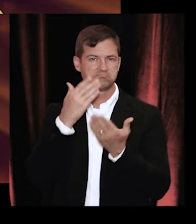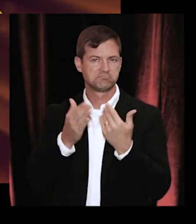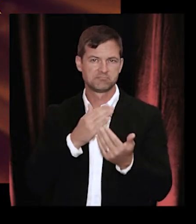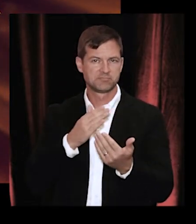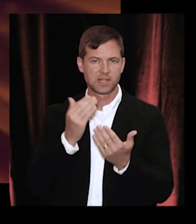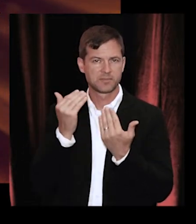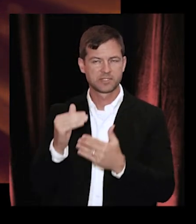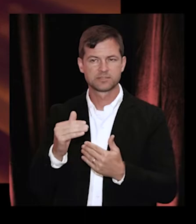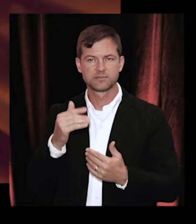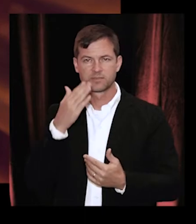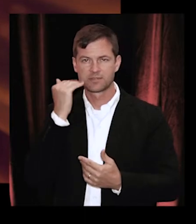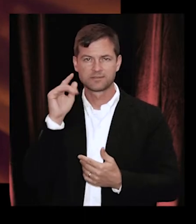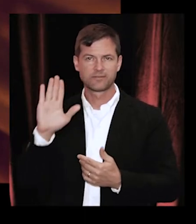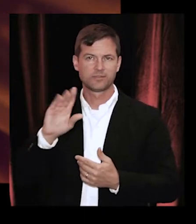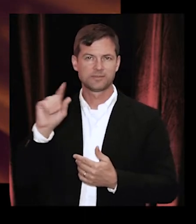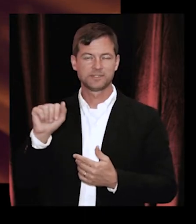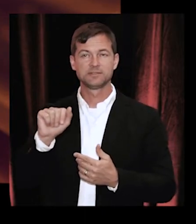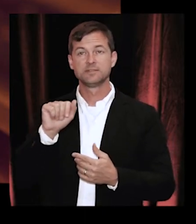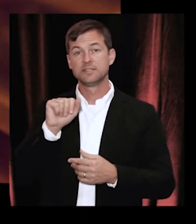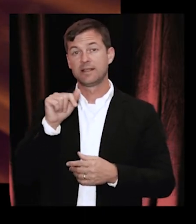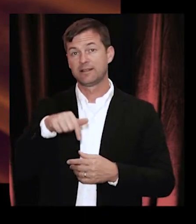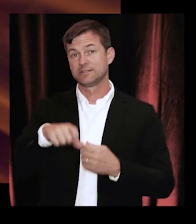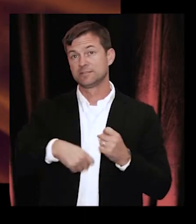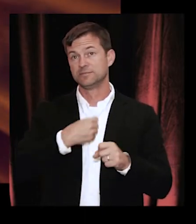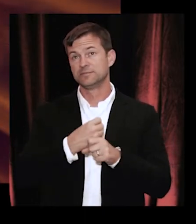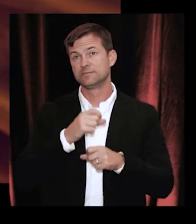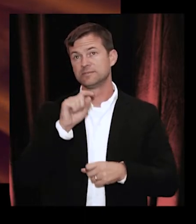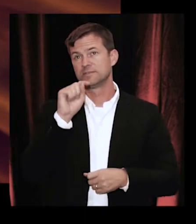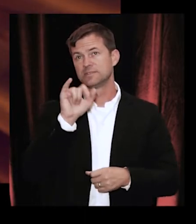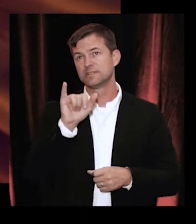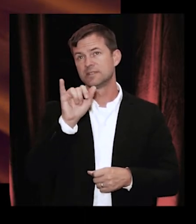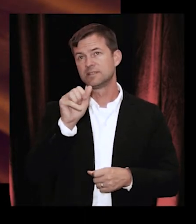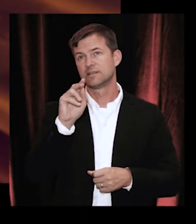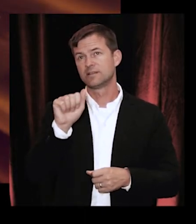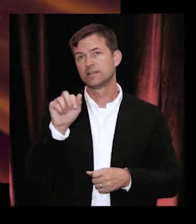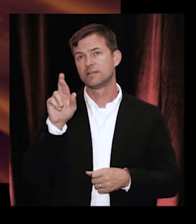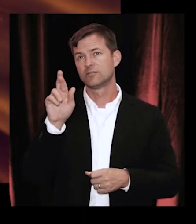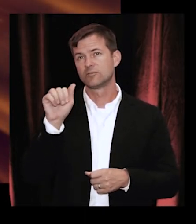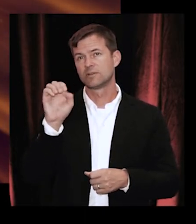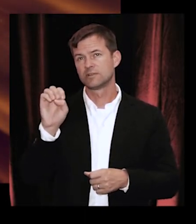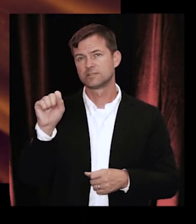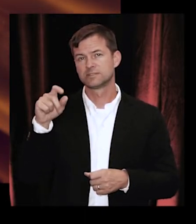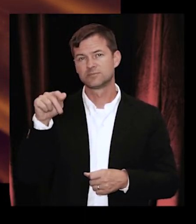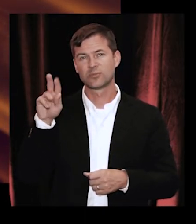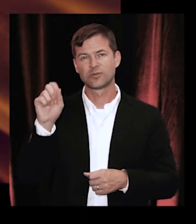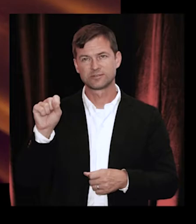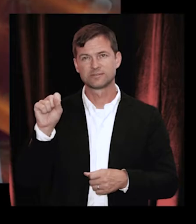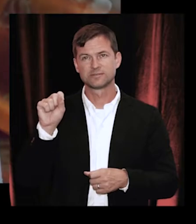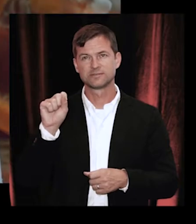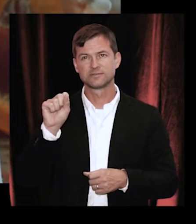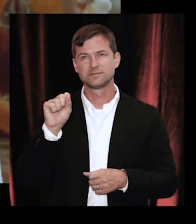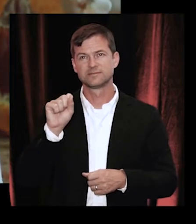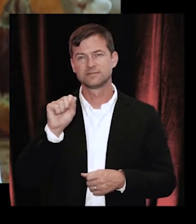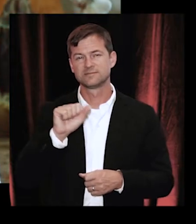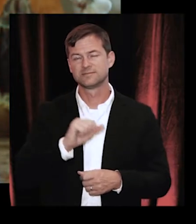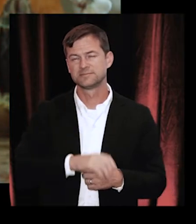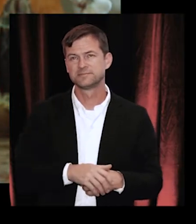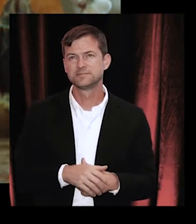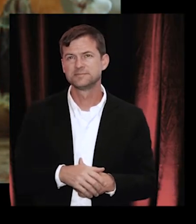The 2022 student of the Year is Taina Rae Sparks of Grady, Alabama. I am so grateful